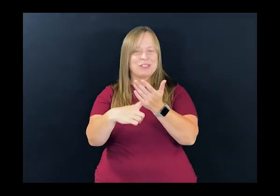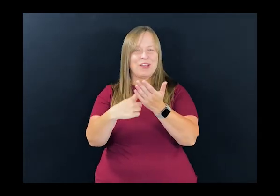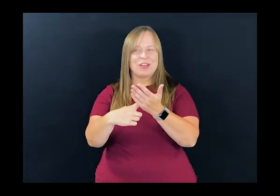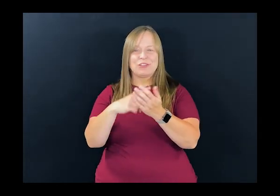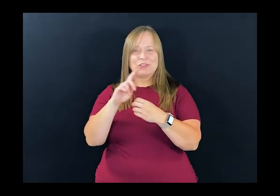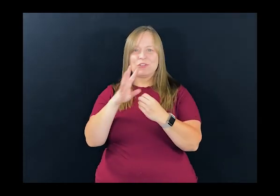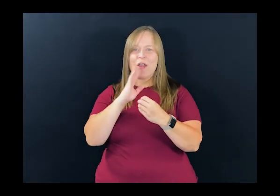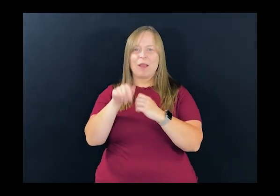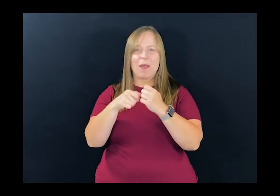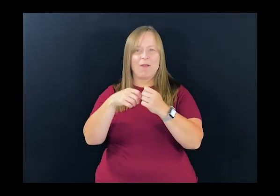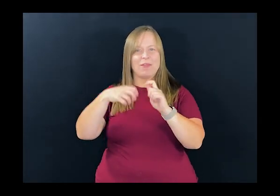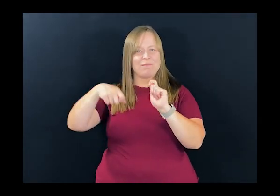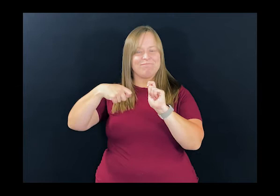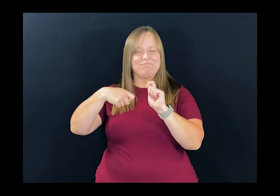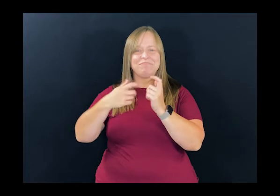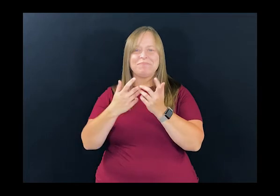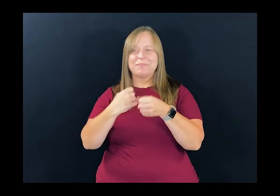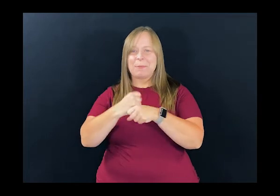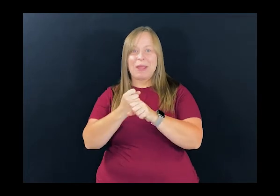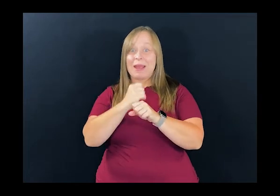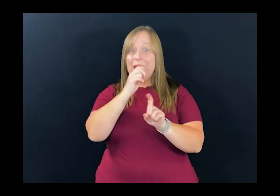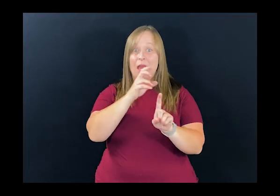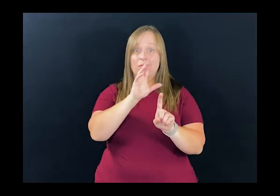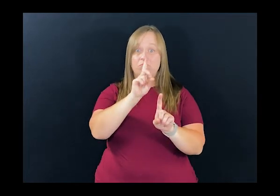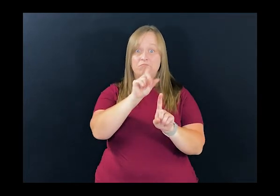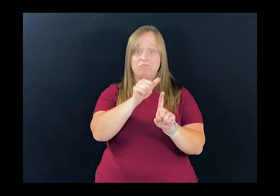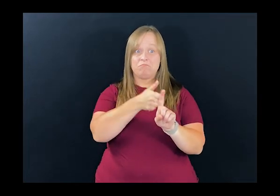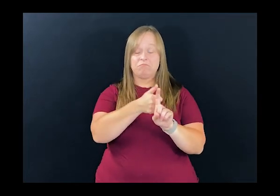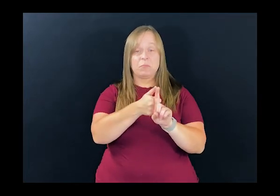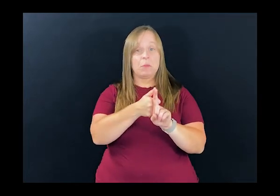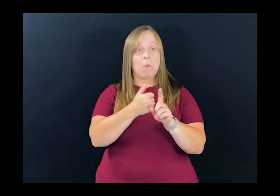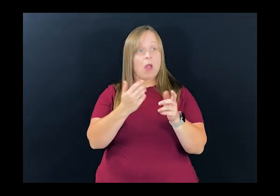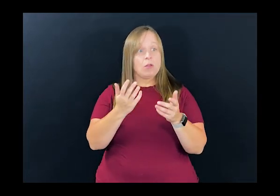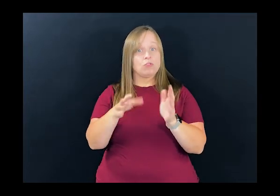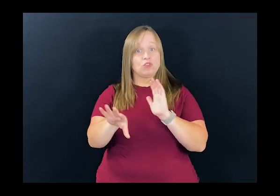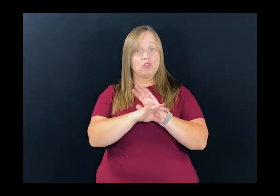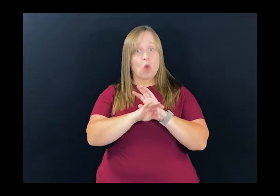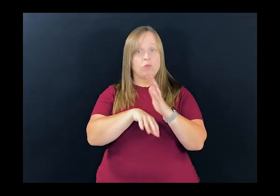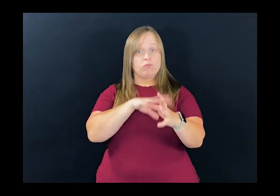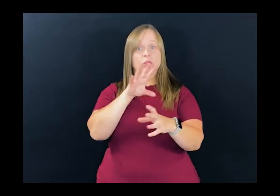to talk to these filmmakers who are not disabled, who yet chose to be able to include the topic